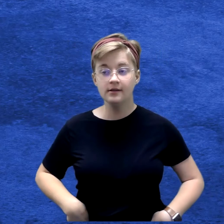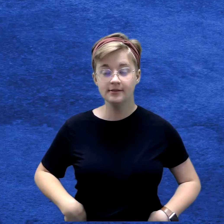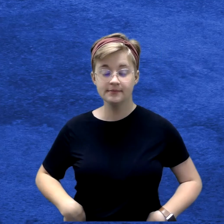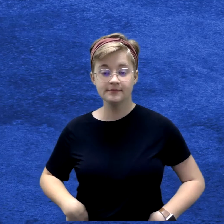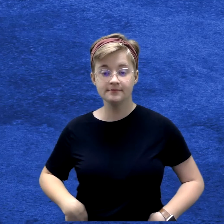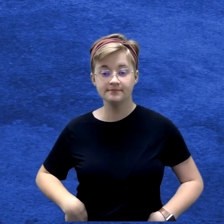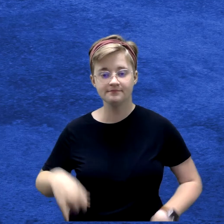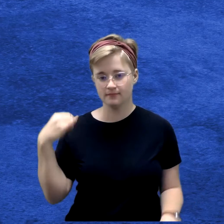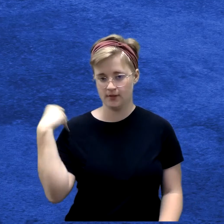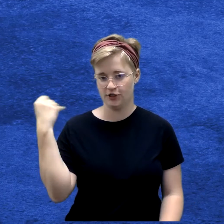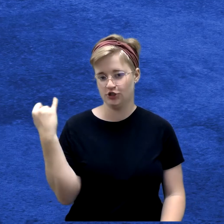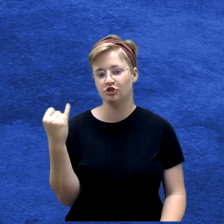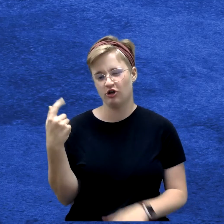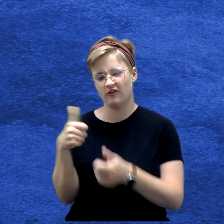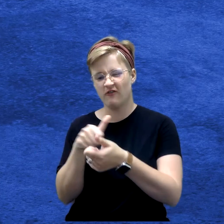Josh followed him.